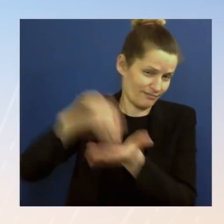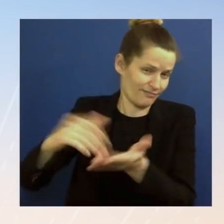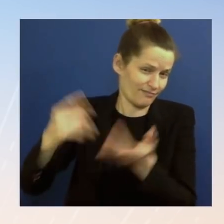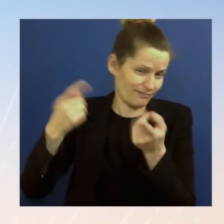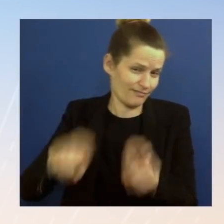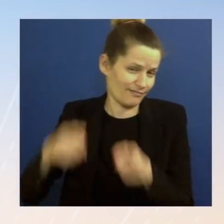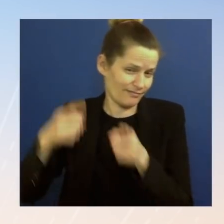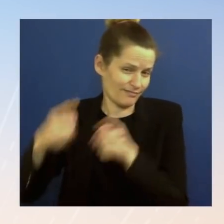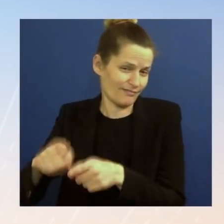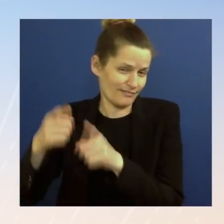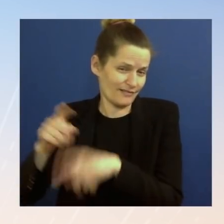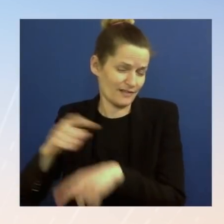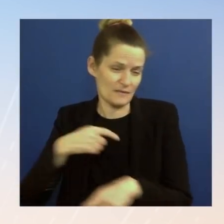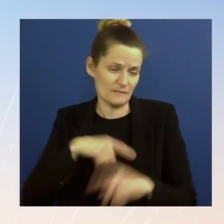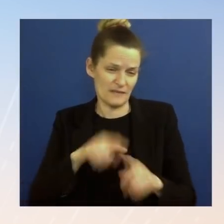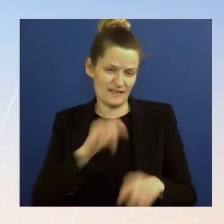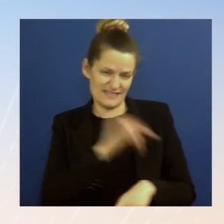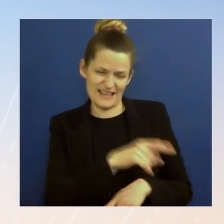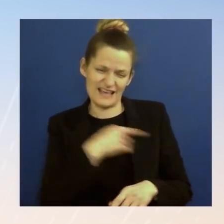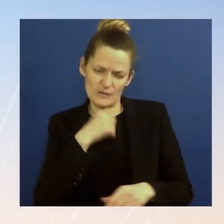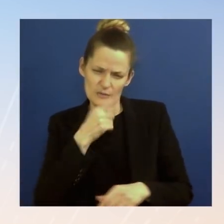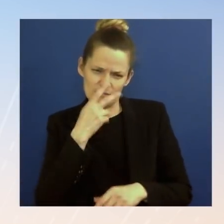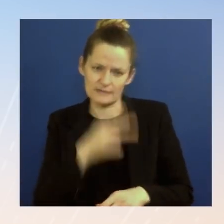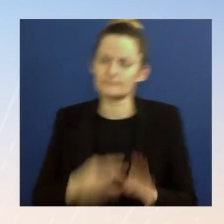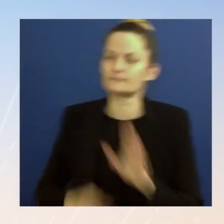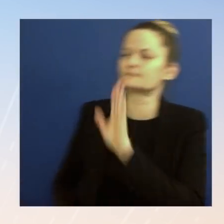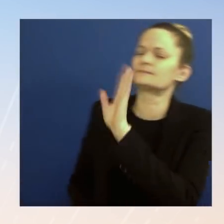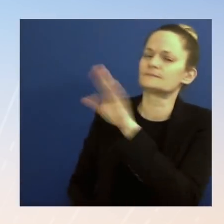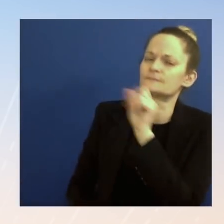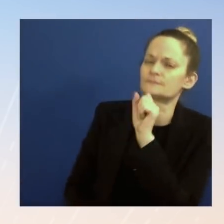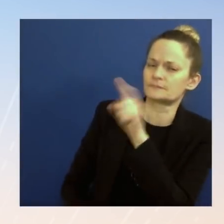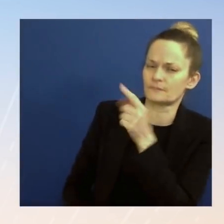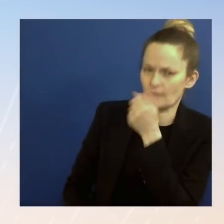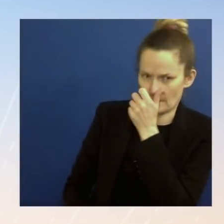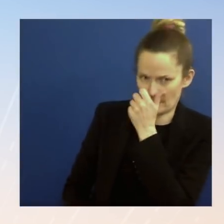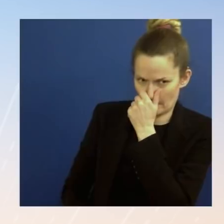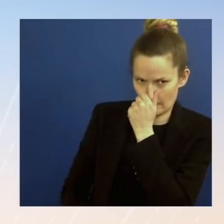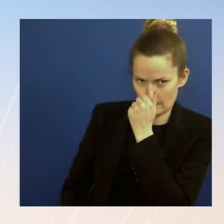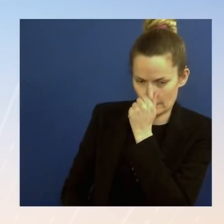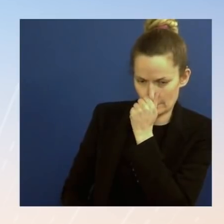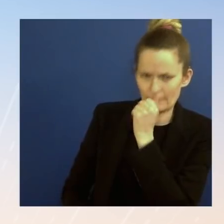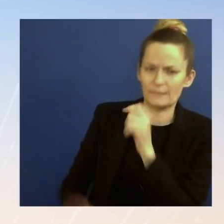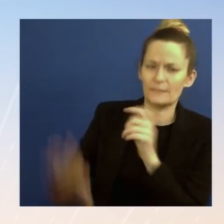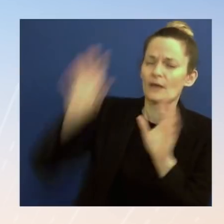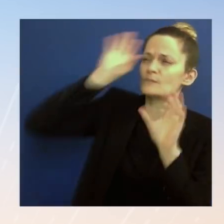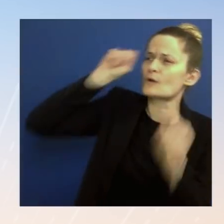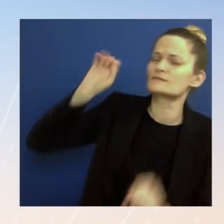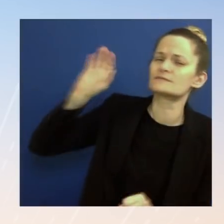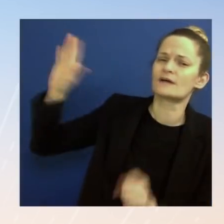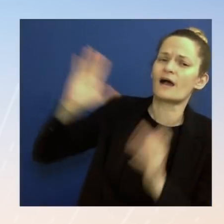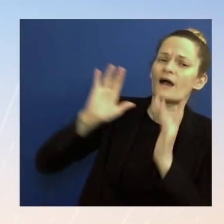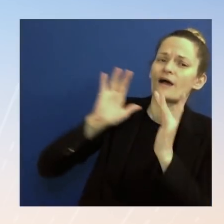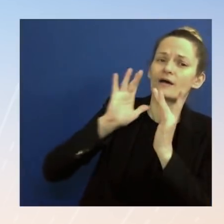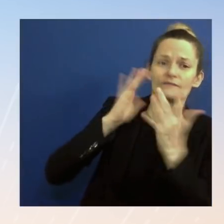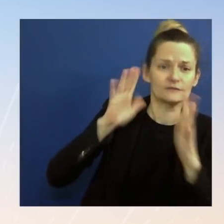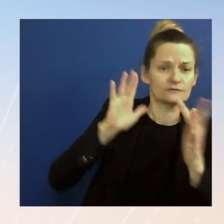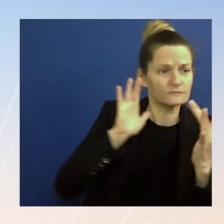that have property, infrastructure in Russia -- to expect that to be nationalized by Russia